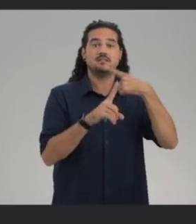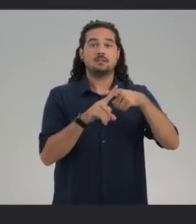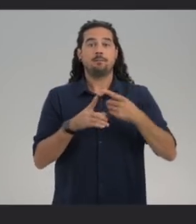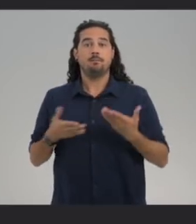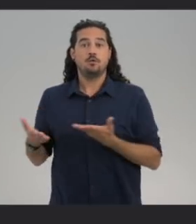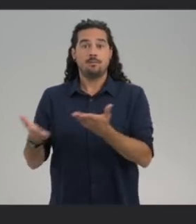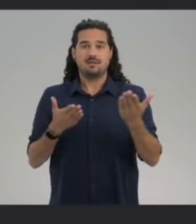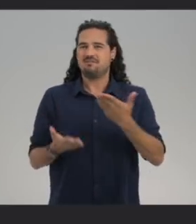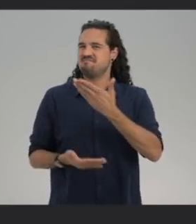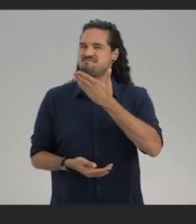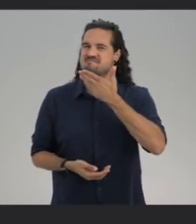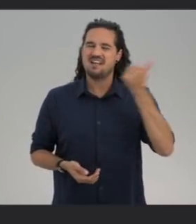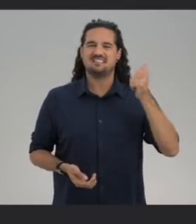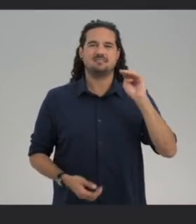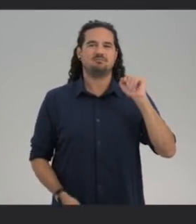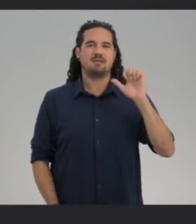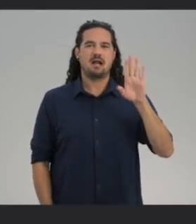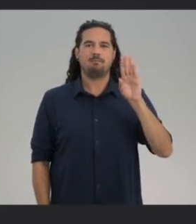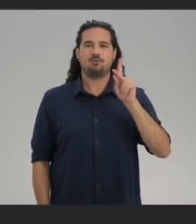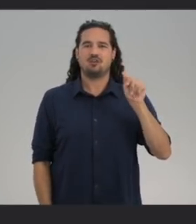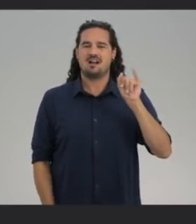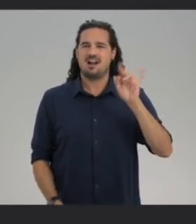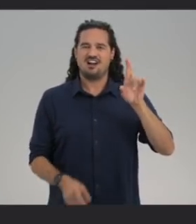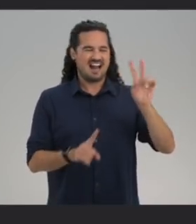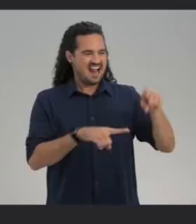it is by far the best MacBook Air we've ever made.